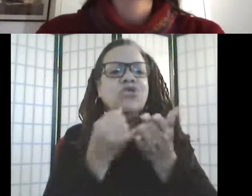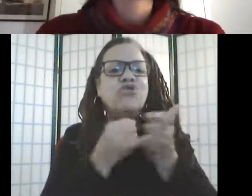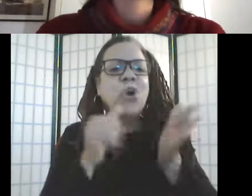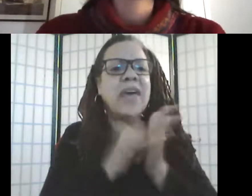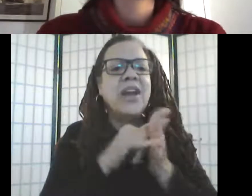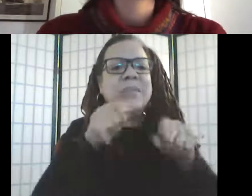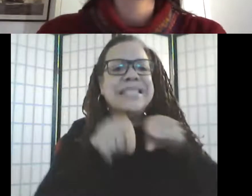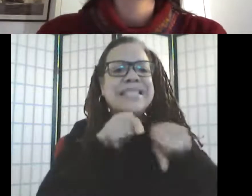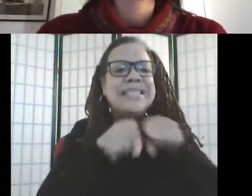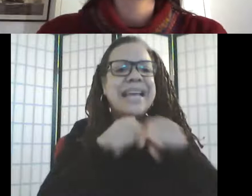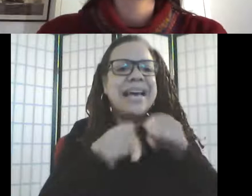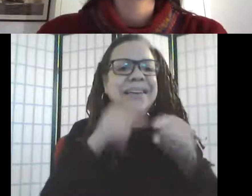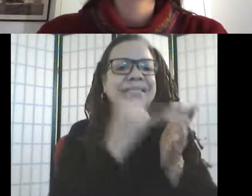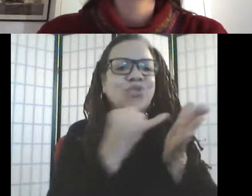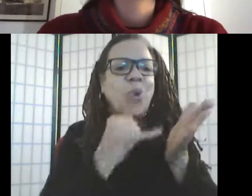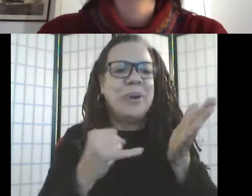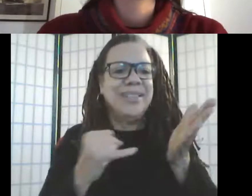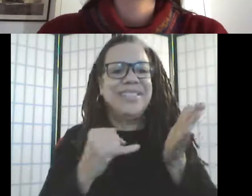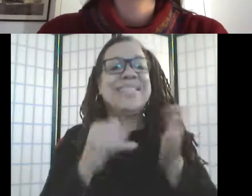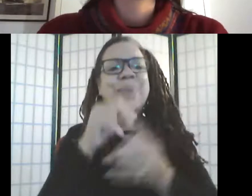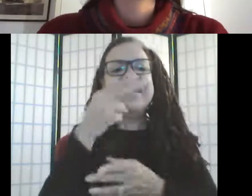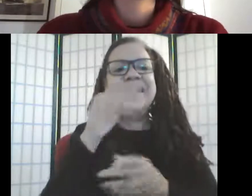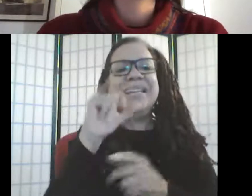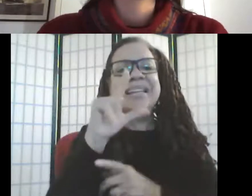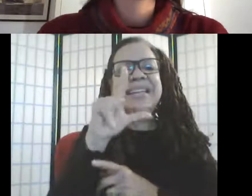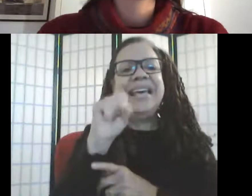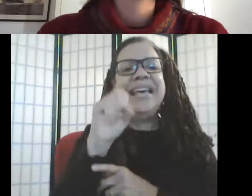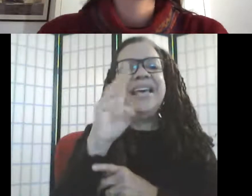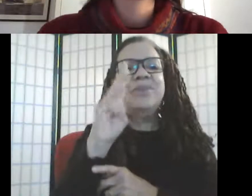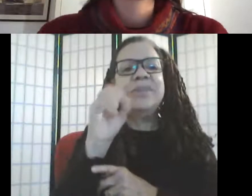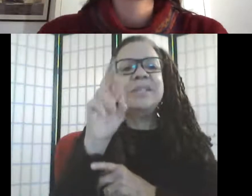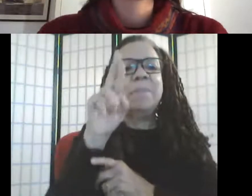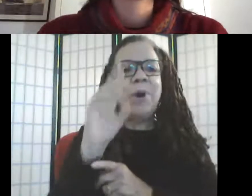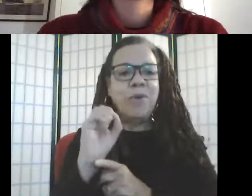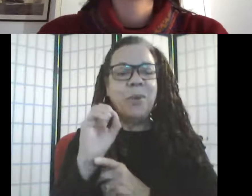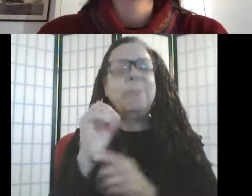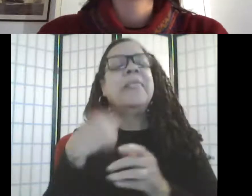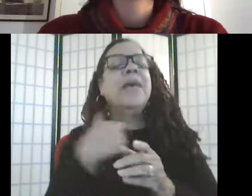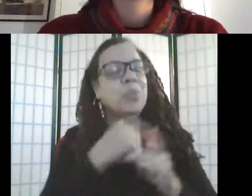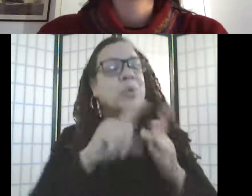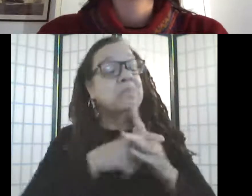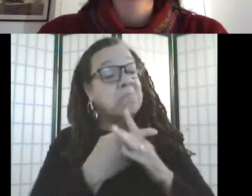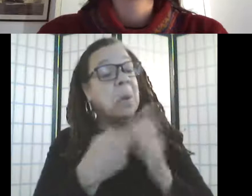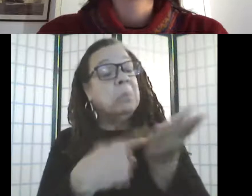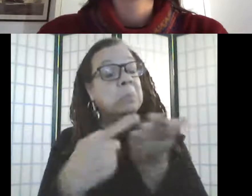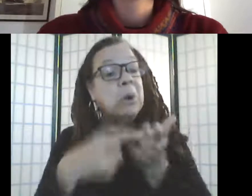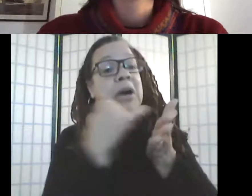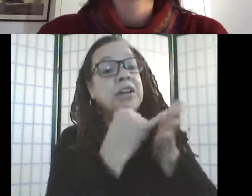Um, oh, this was in Hillsborough, the next town over. And we started talking and drawing some some demonstrations,